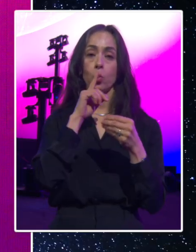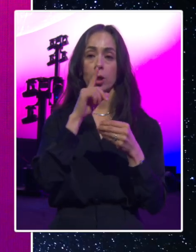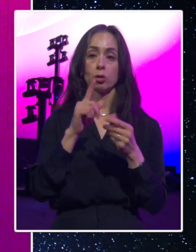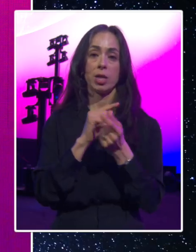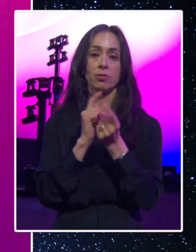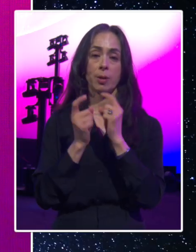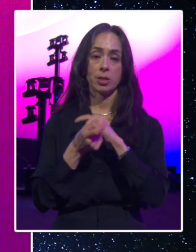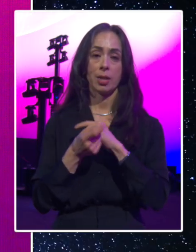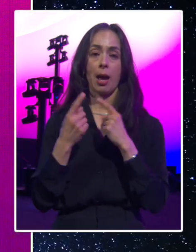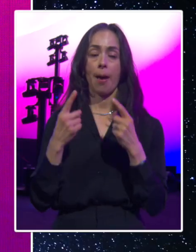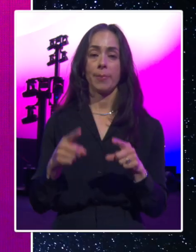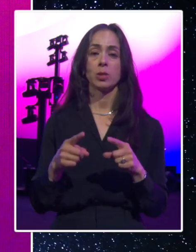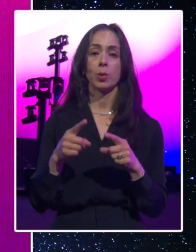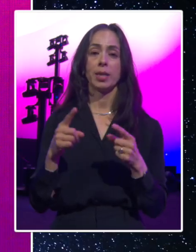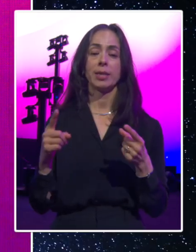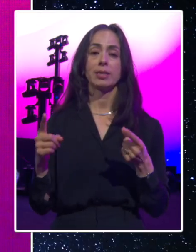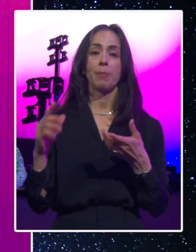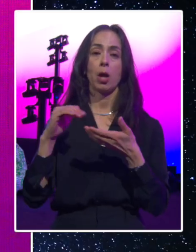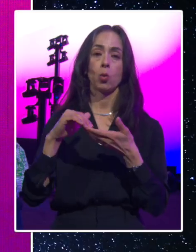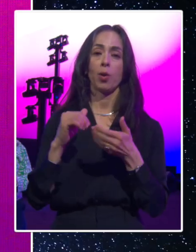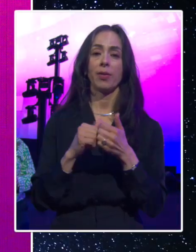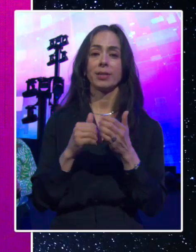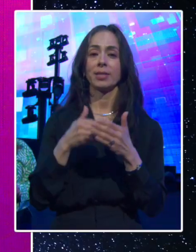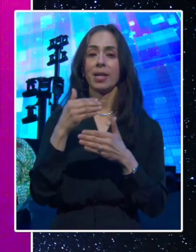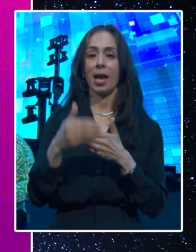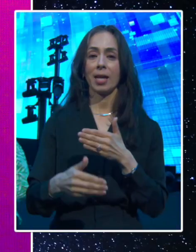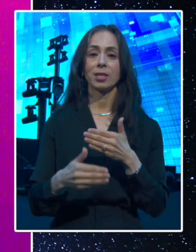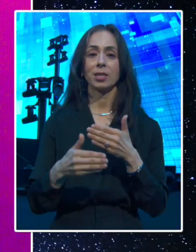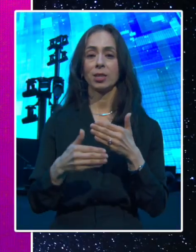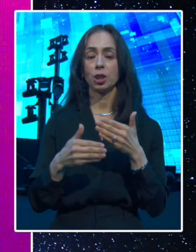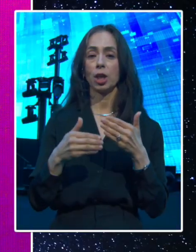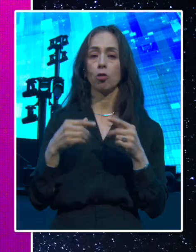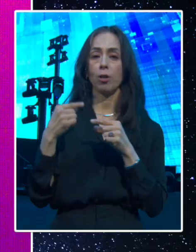Real transformation happens when it's paired with next-generation compute,